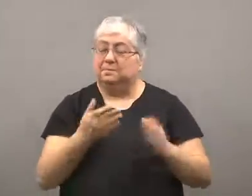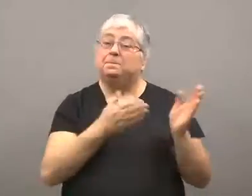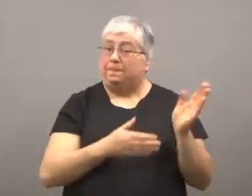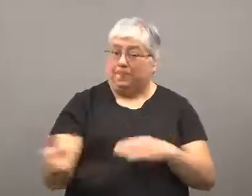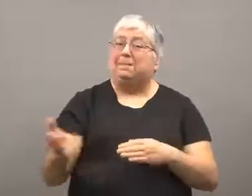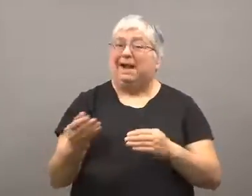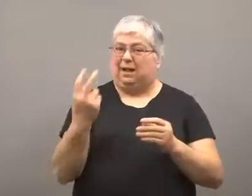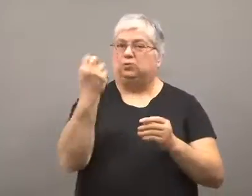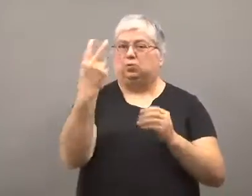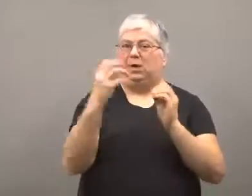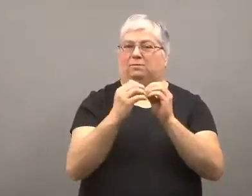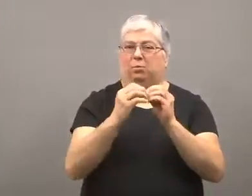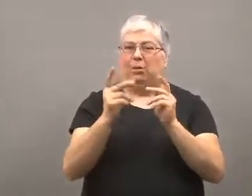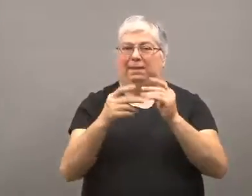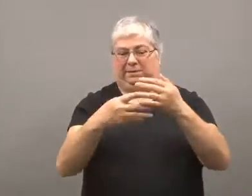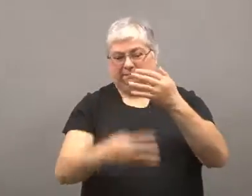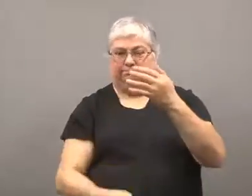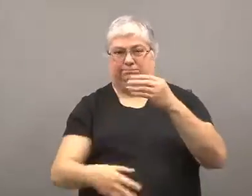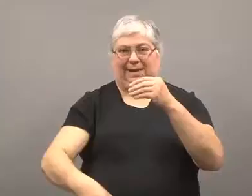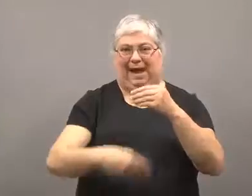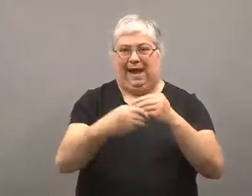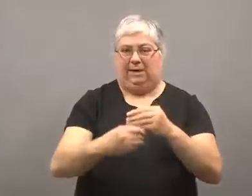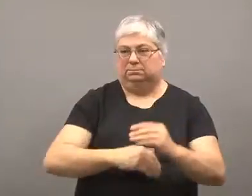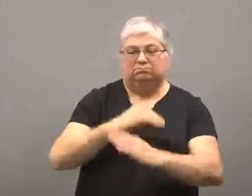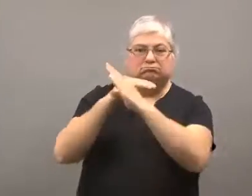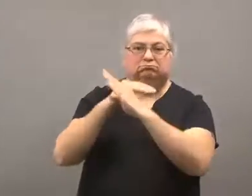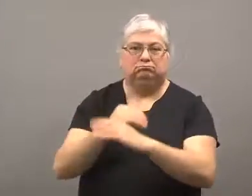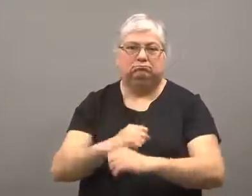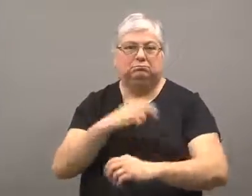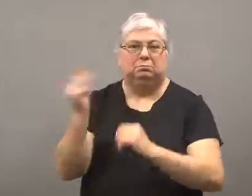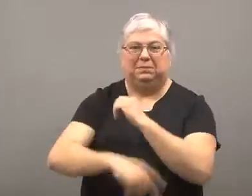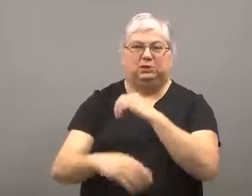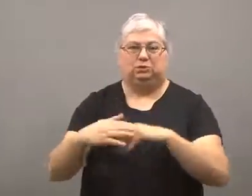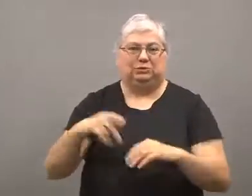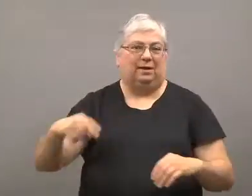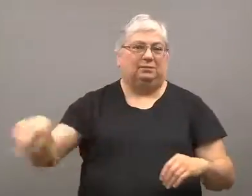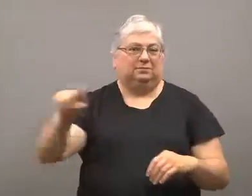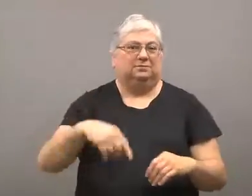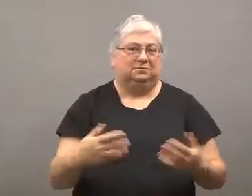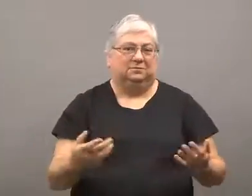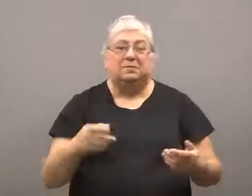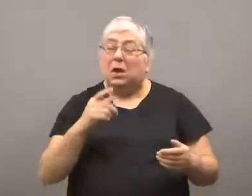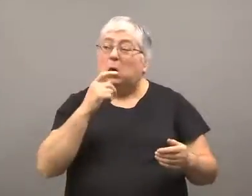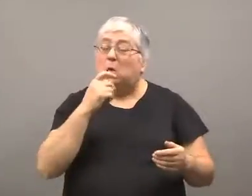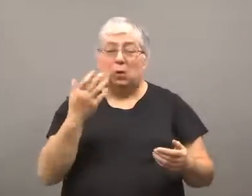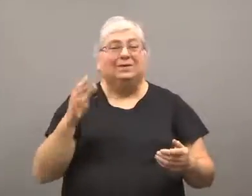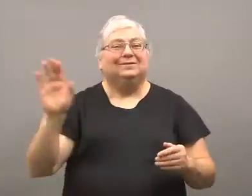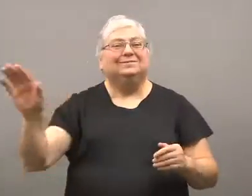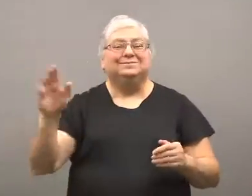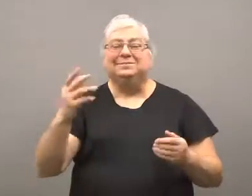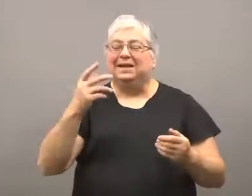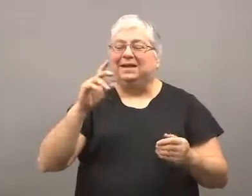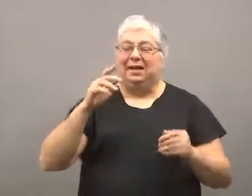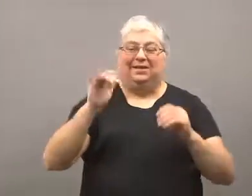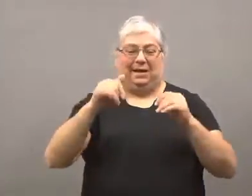It plans to add 12 more people to the sanctions list.